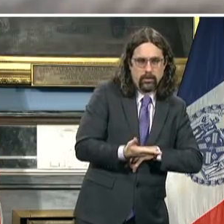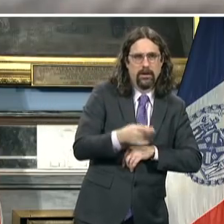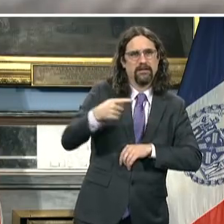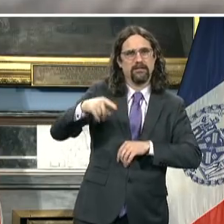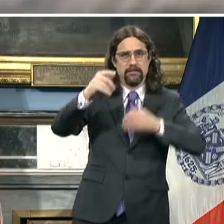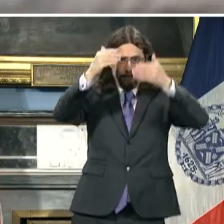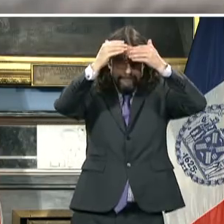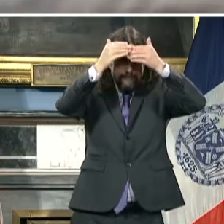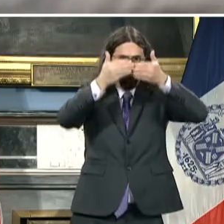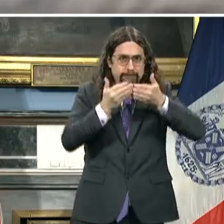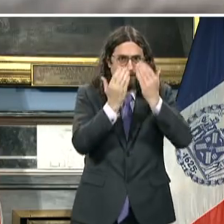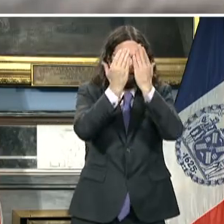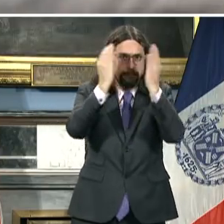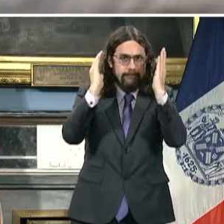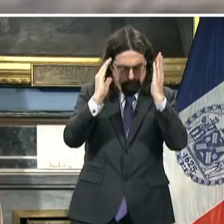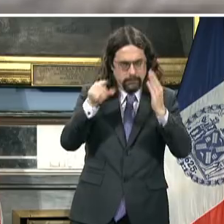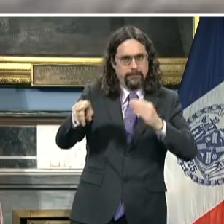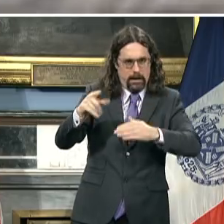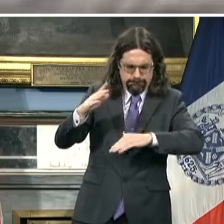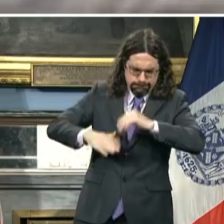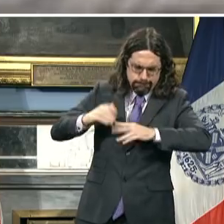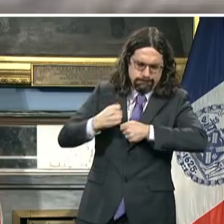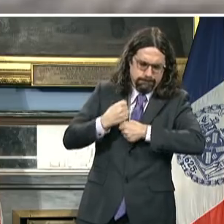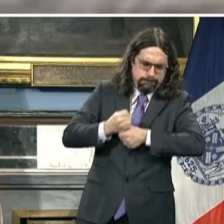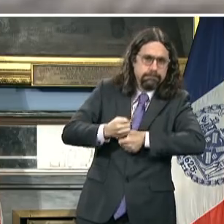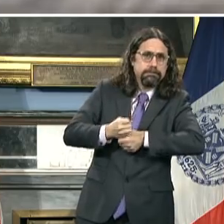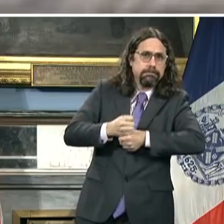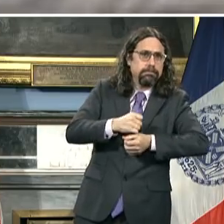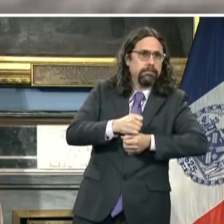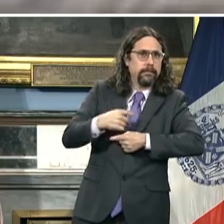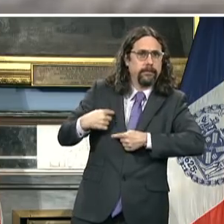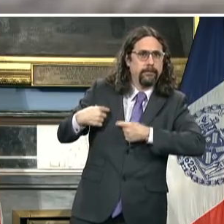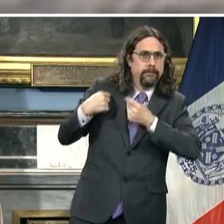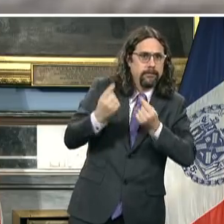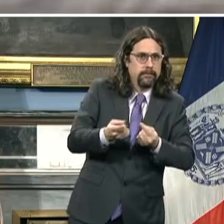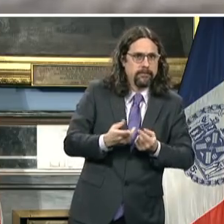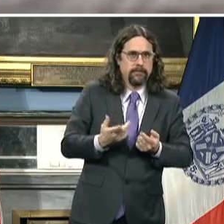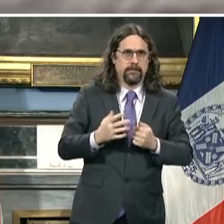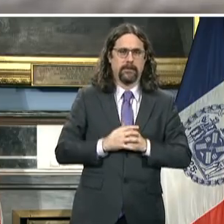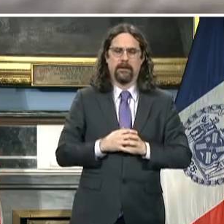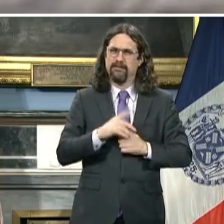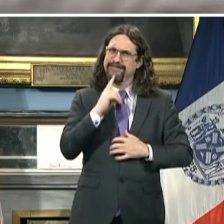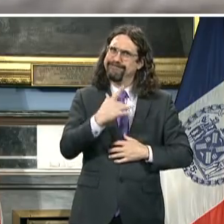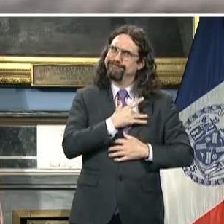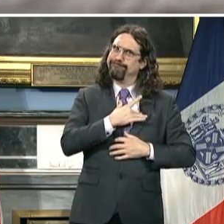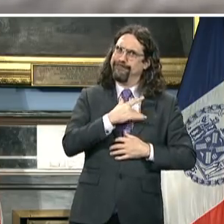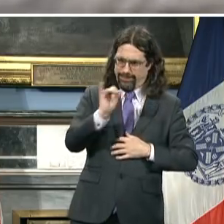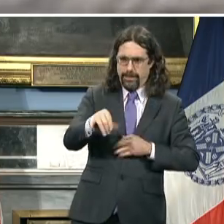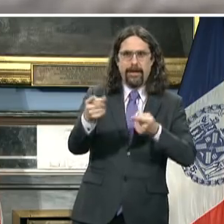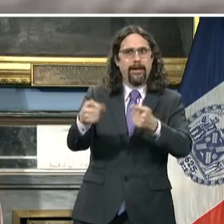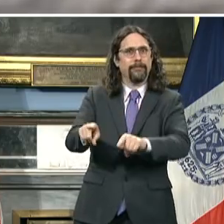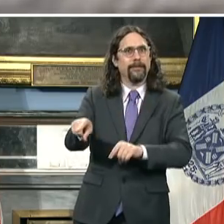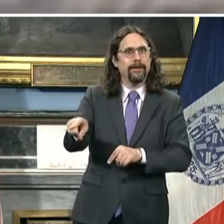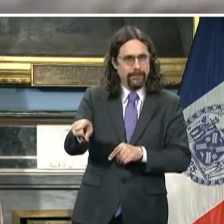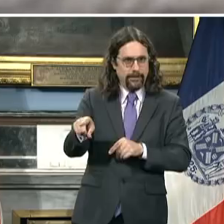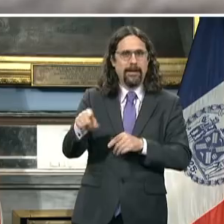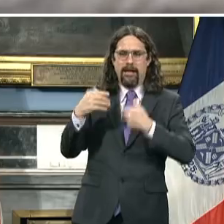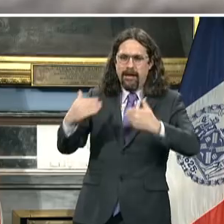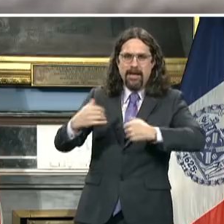FIRST RESPONDERS. SO WHAT WE SAW A FEW DAYS AGO WITH THE FACE SHIELDS WAS MOVING. I WAS TOTALLY, TOTALLY MOVED TO SEE THESE